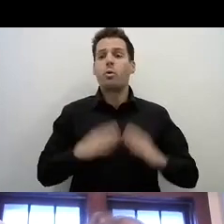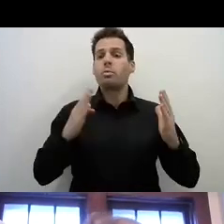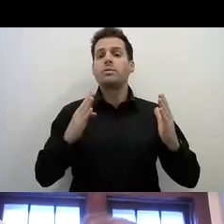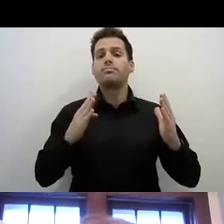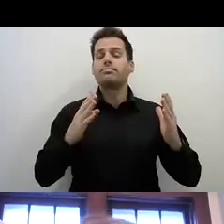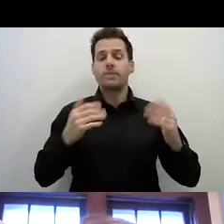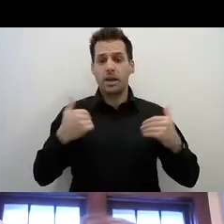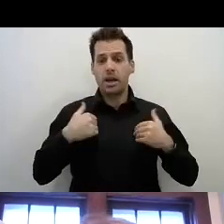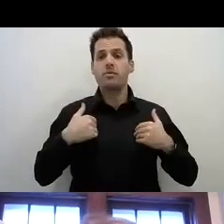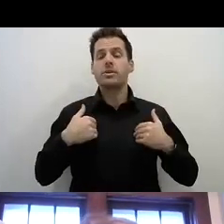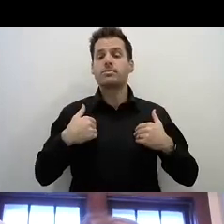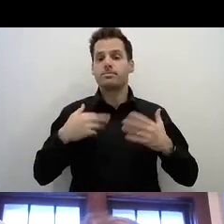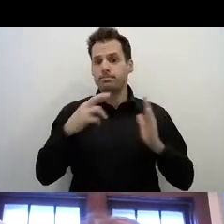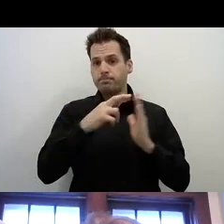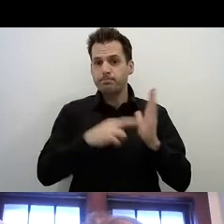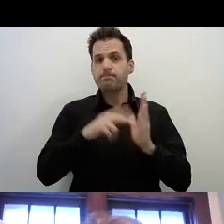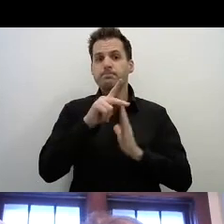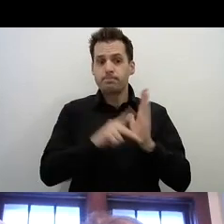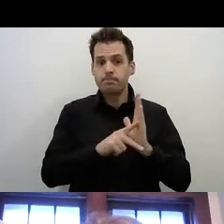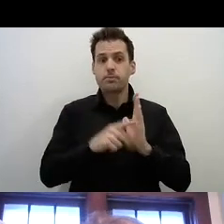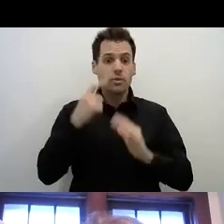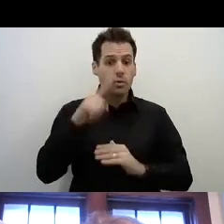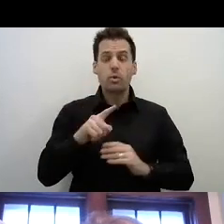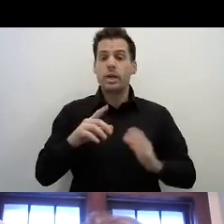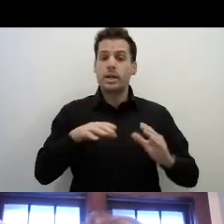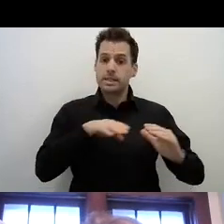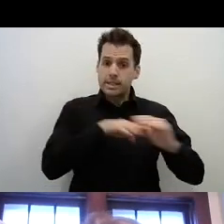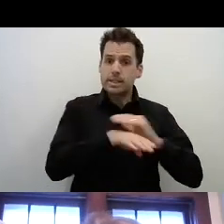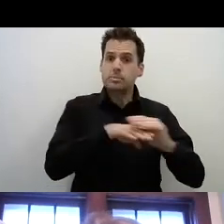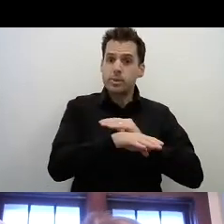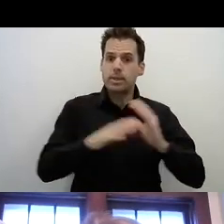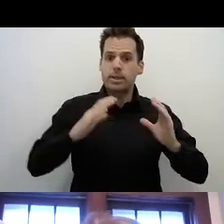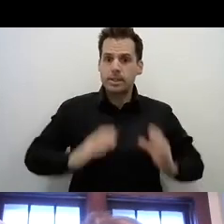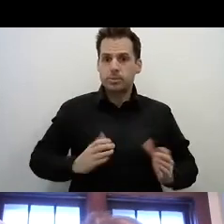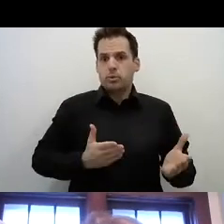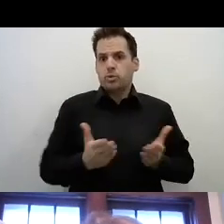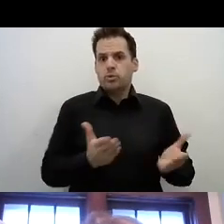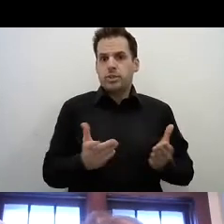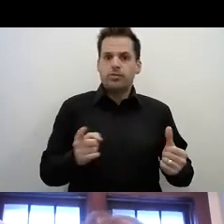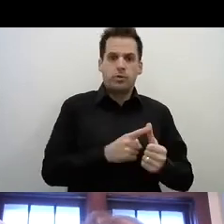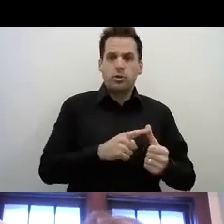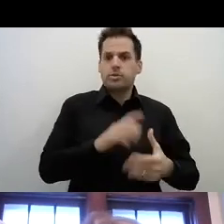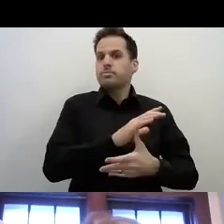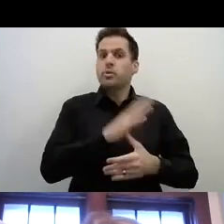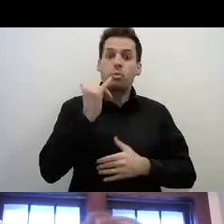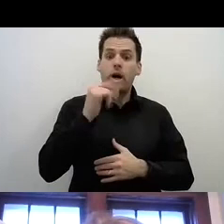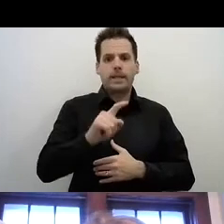accessible customer service is because so much of this is based on attitude on being respectful to